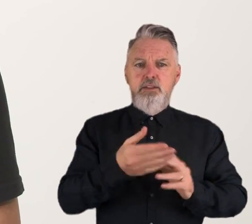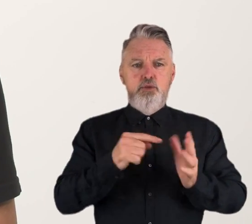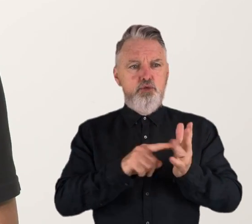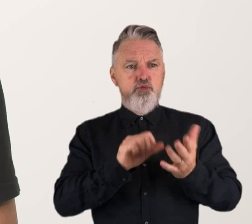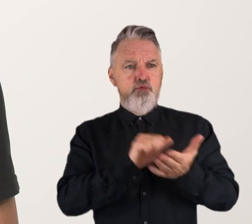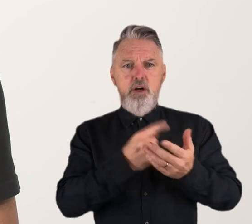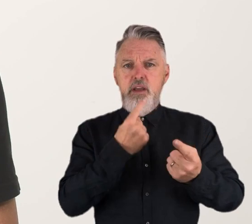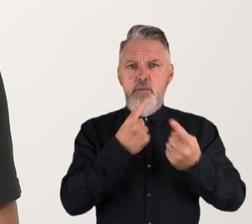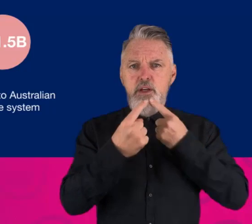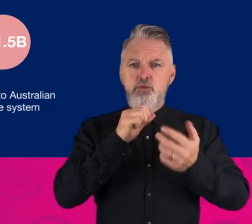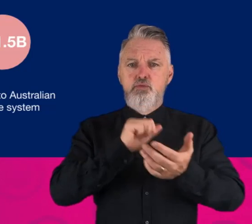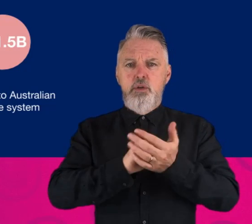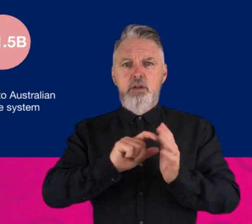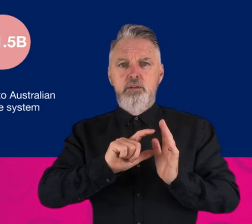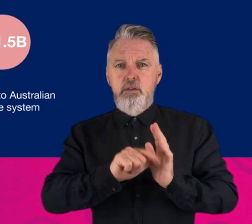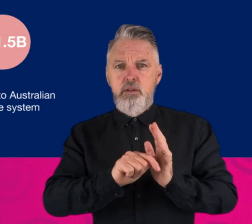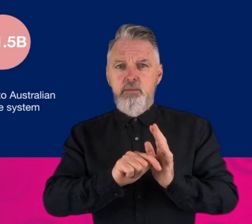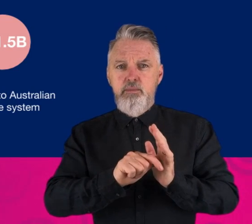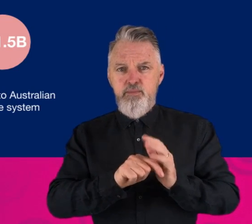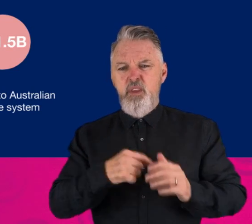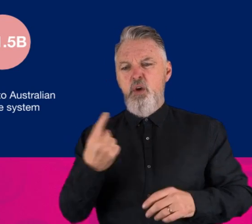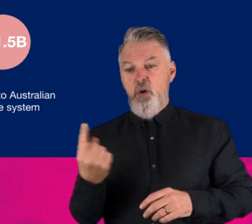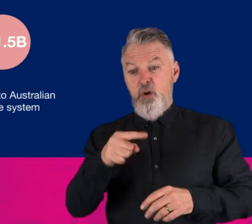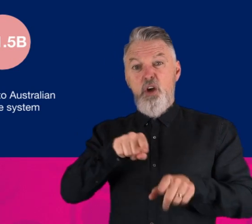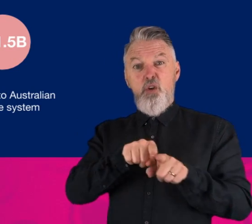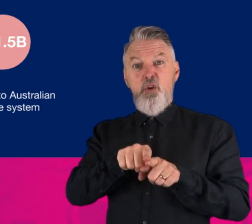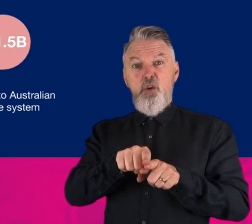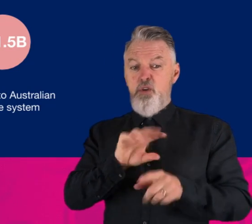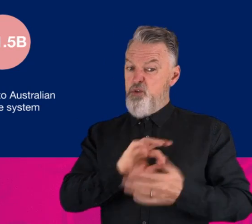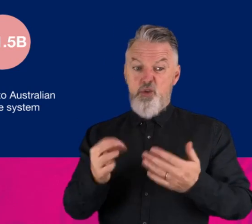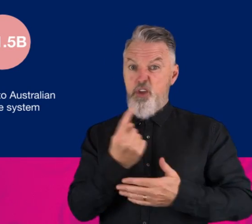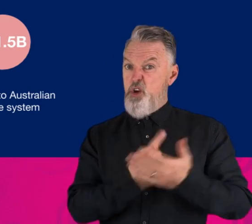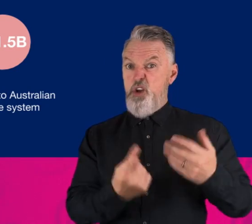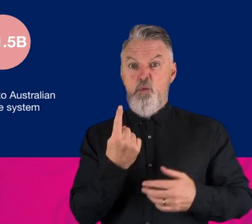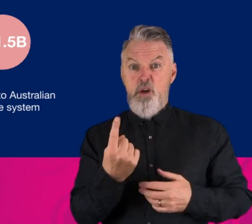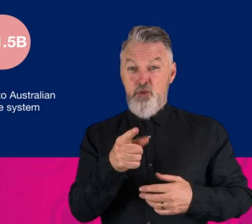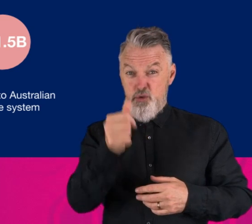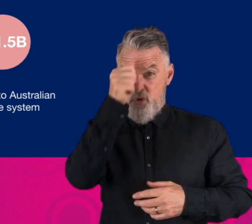at the right time. We learned that this is a shared experience. 76% of traumatic injury patients